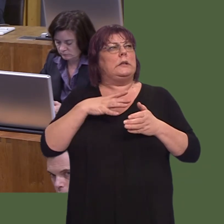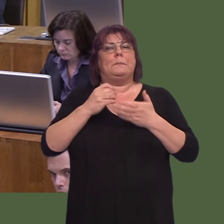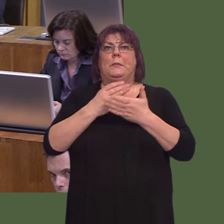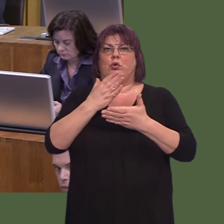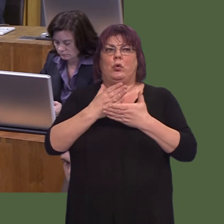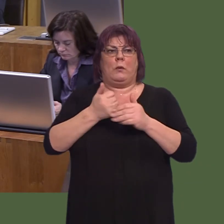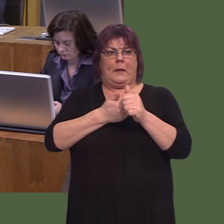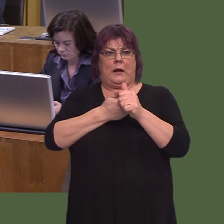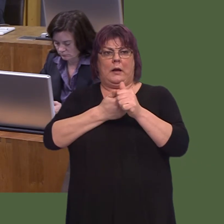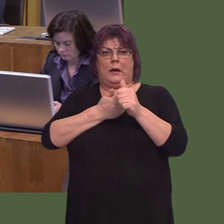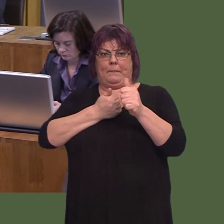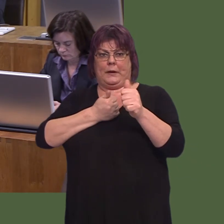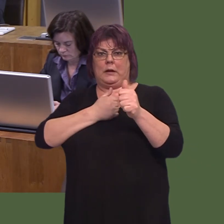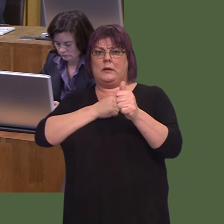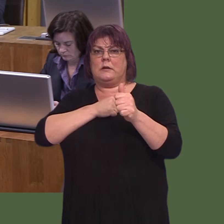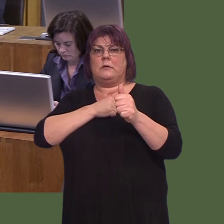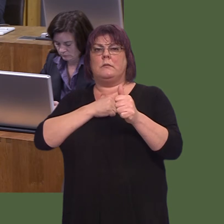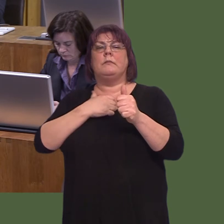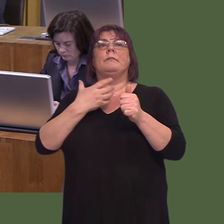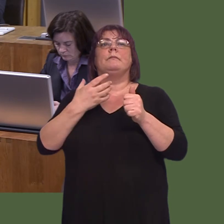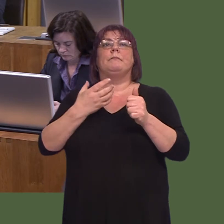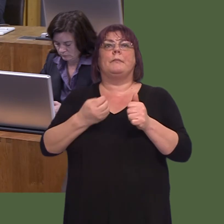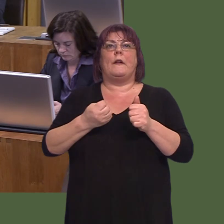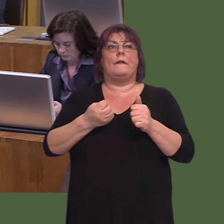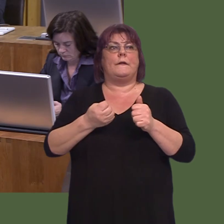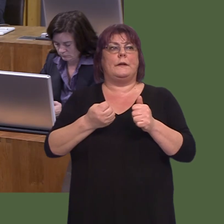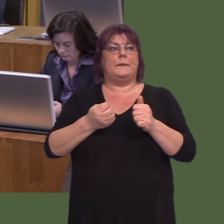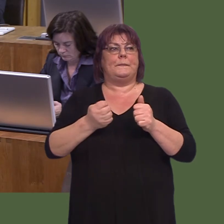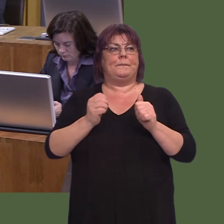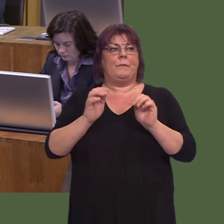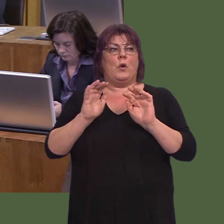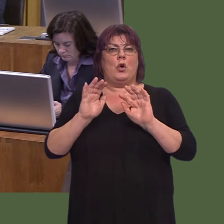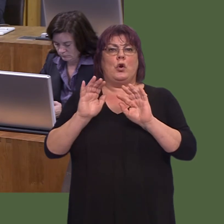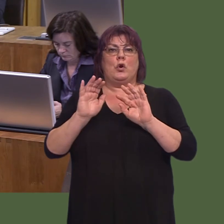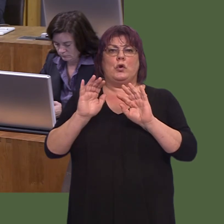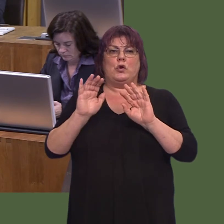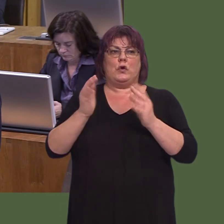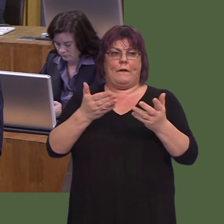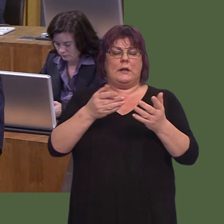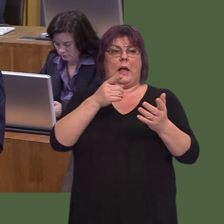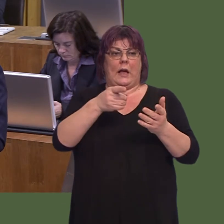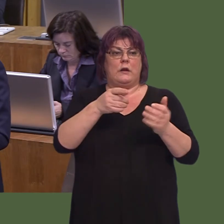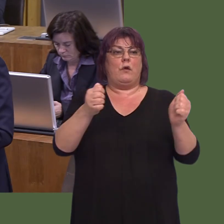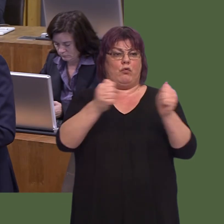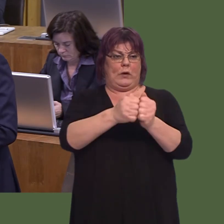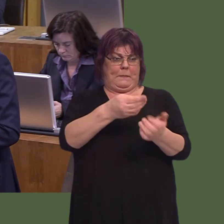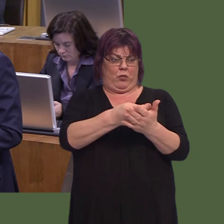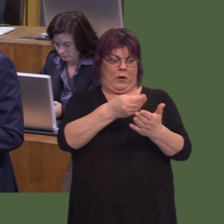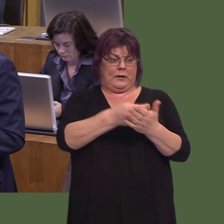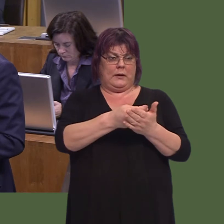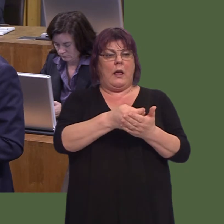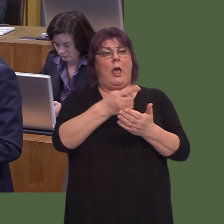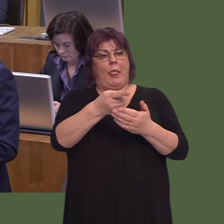companies have to deliver the service at the price that was agreed and that thatís sustainable